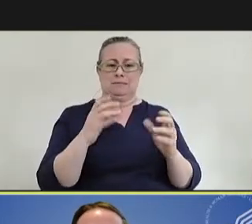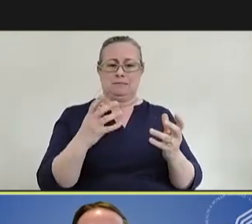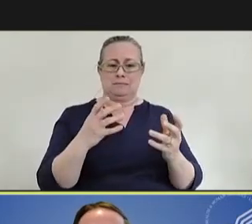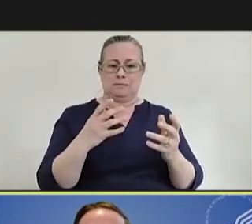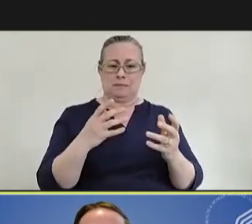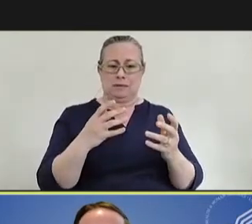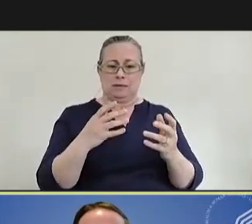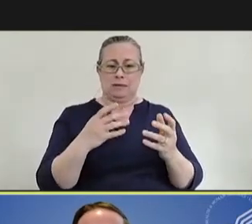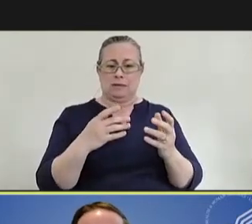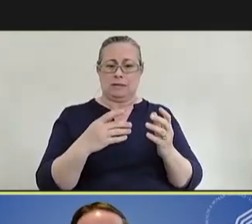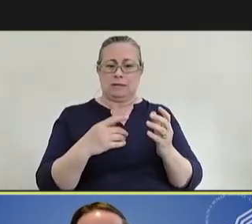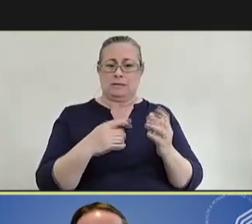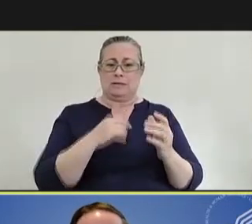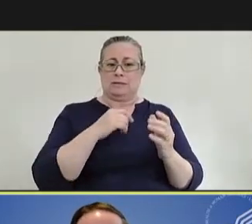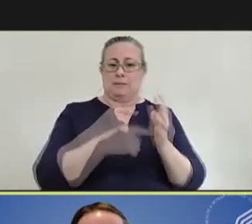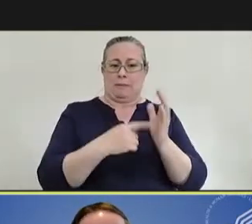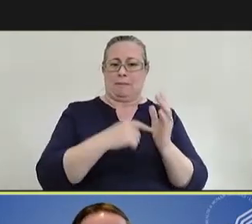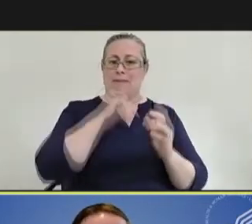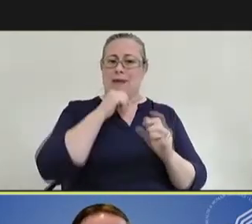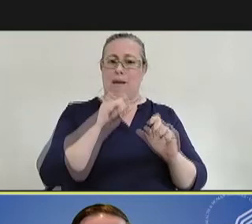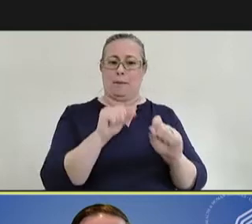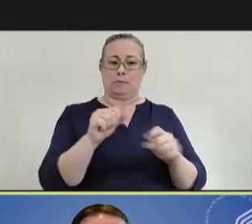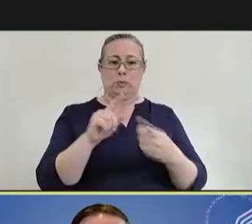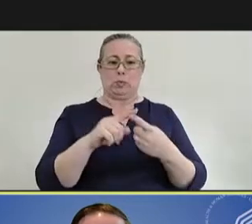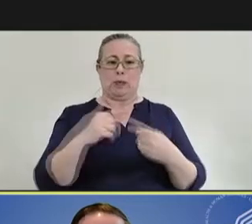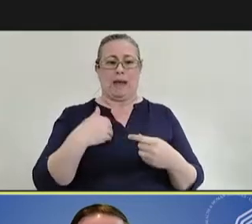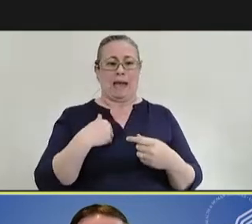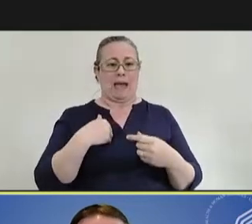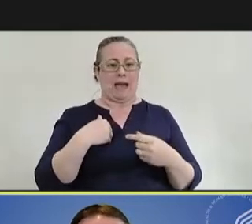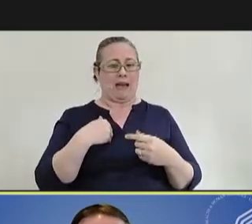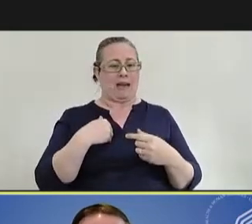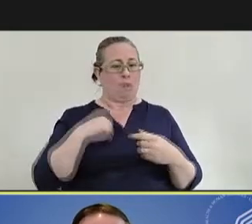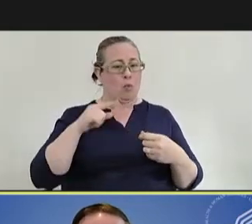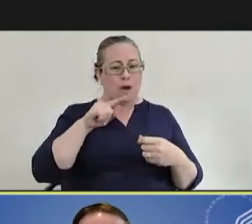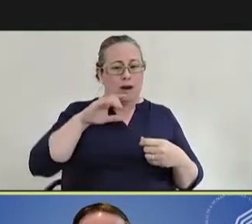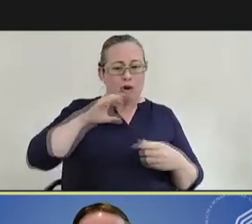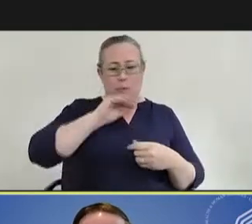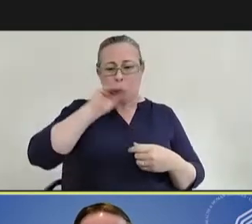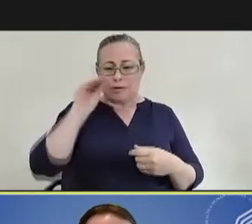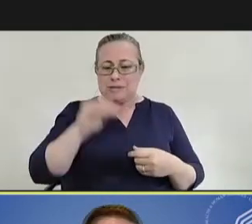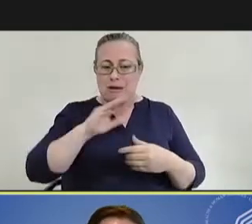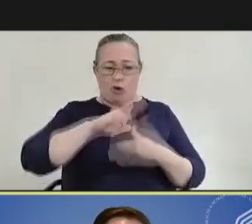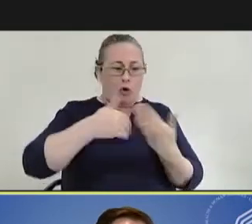And so it's really an important question of risk management balance and responsible